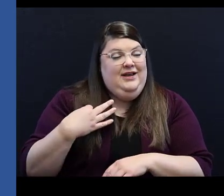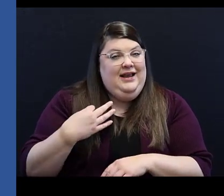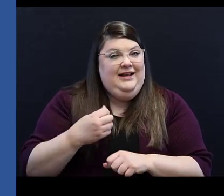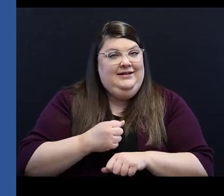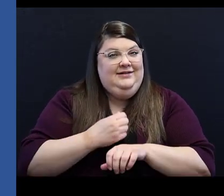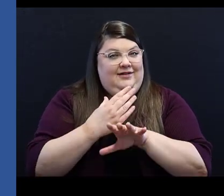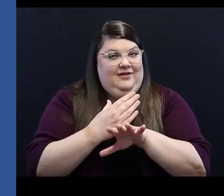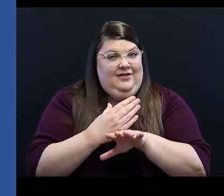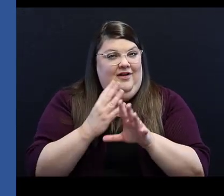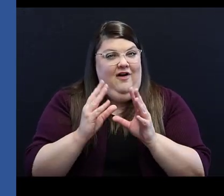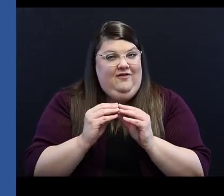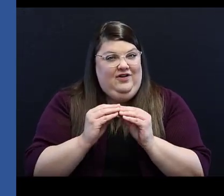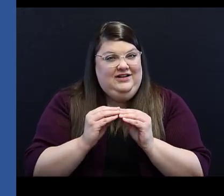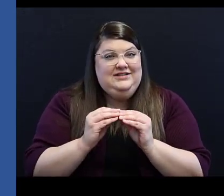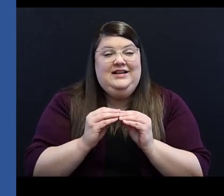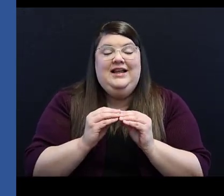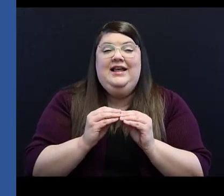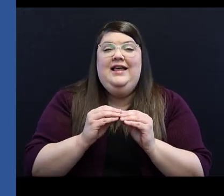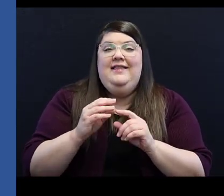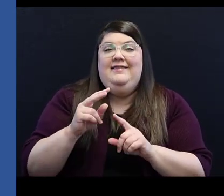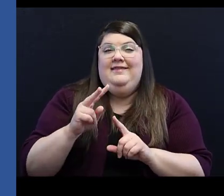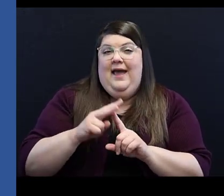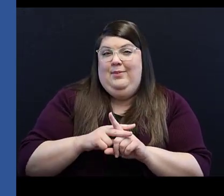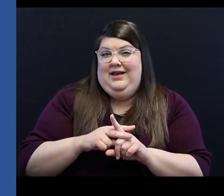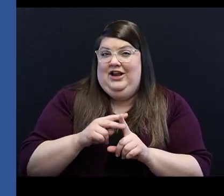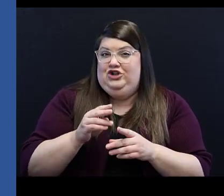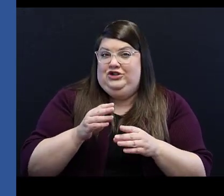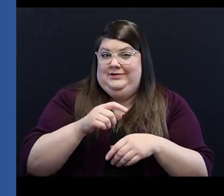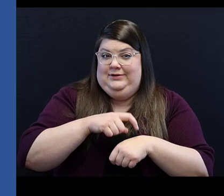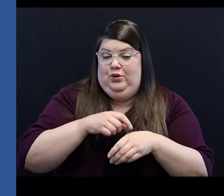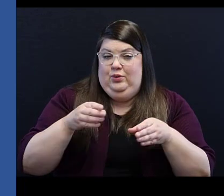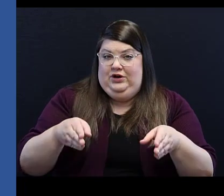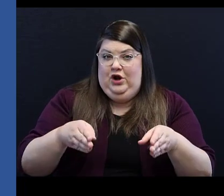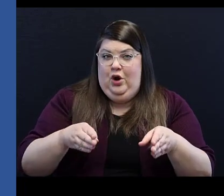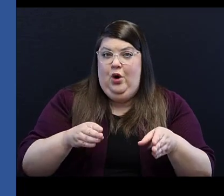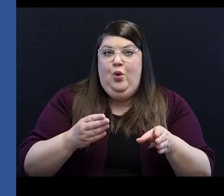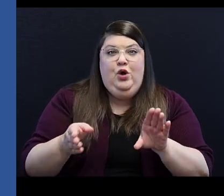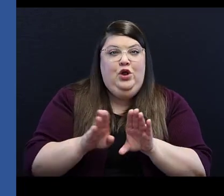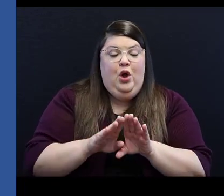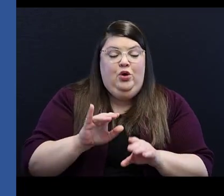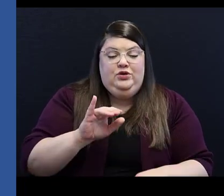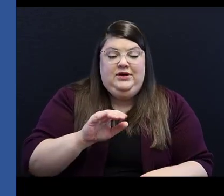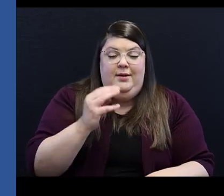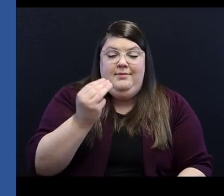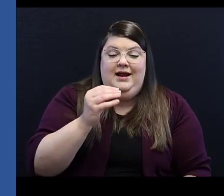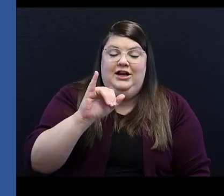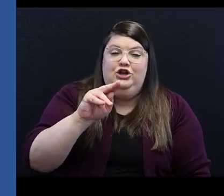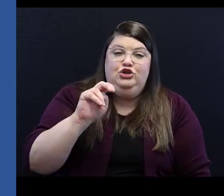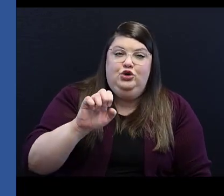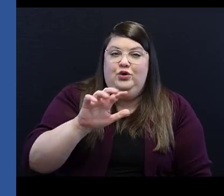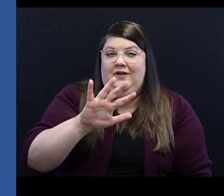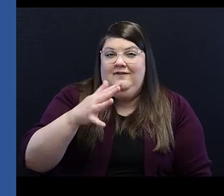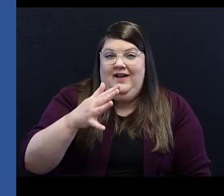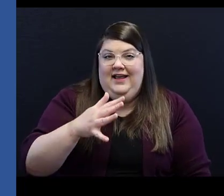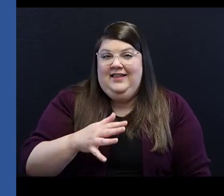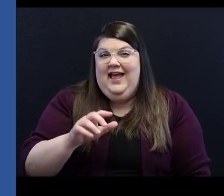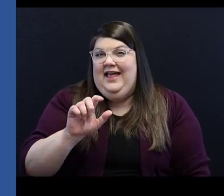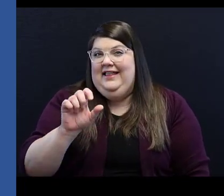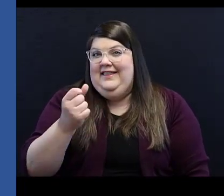The application window will close Monday, June 5th at 11:59PM Eastern Time.